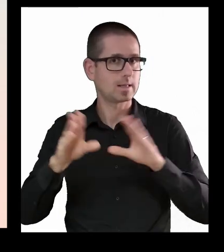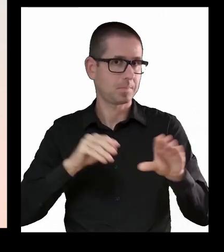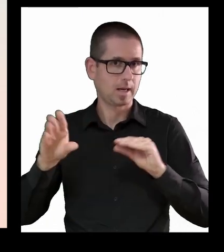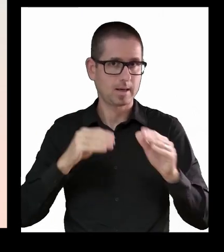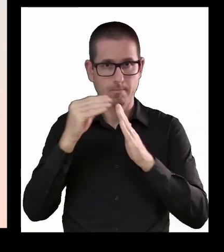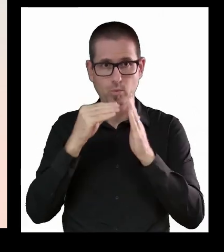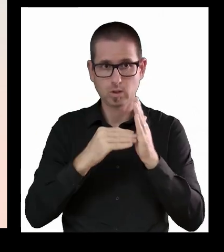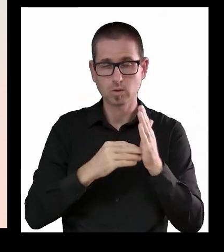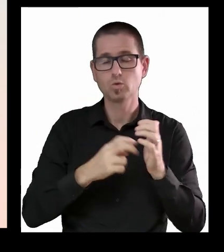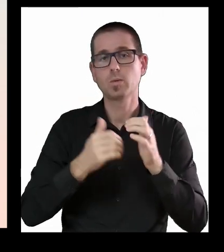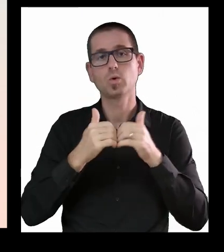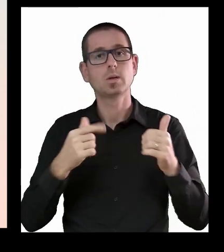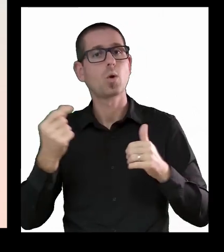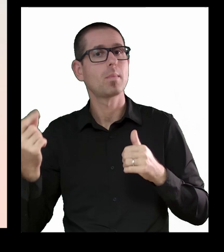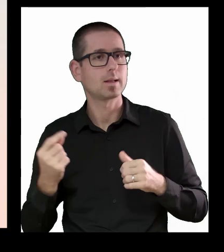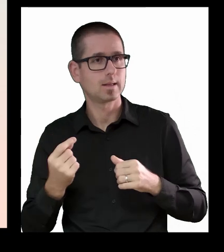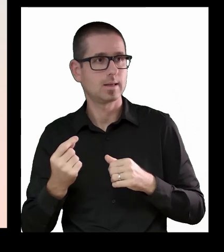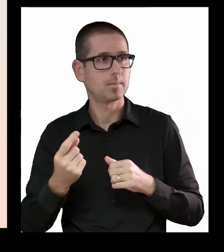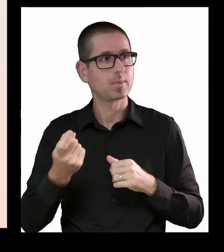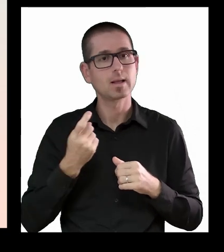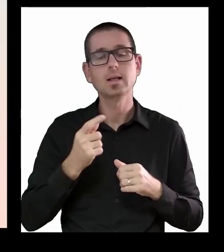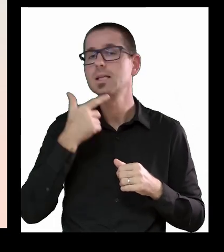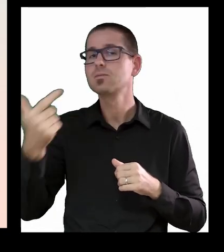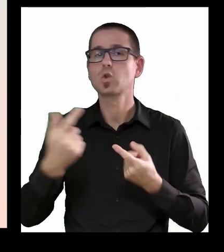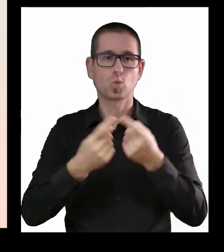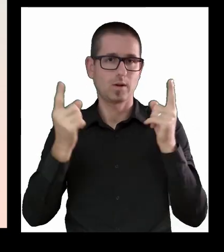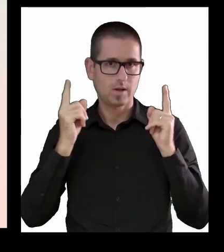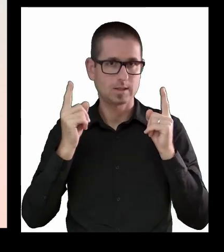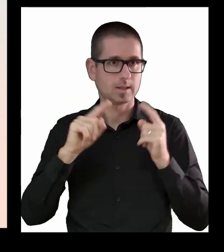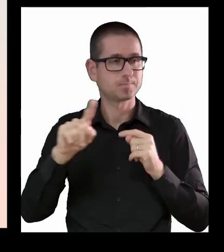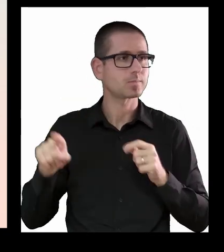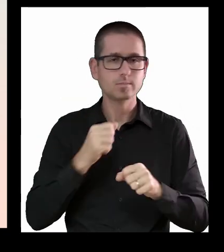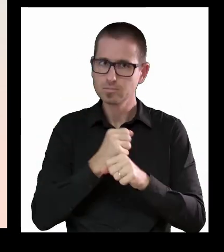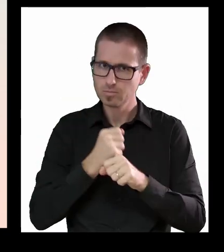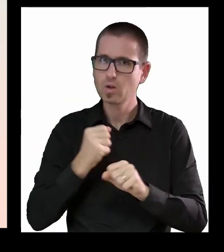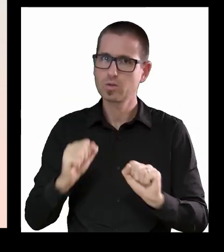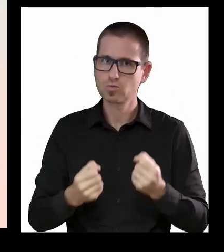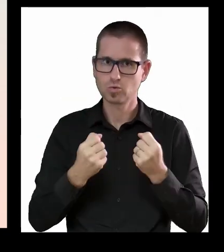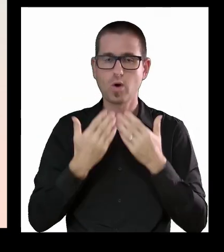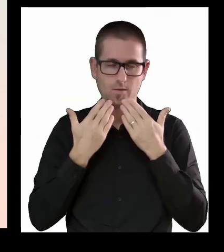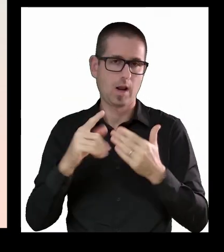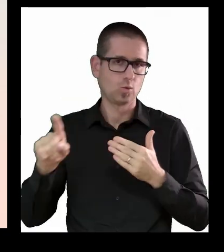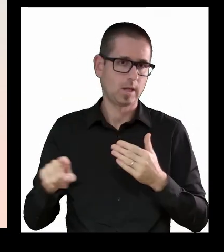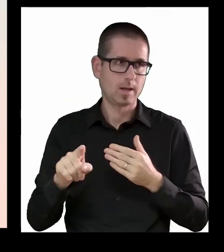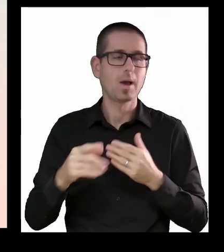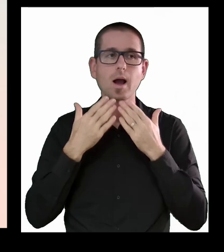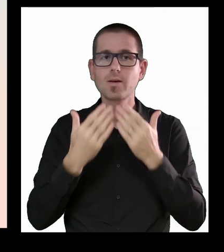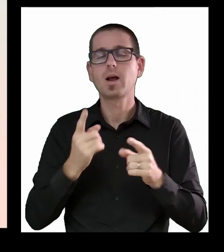Especially the partners from out of universities. They work hard and well thanks to them. And thank you to listen to me and